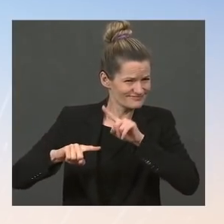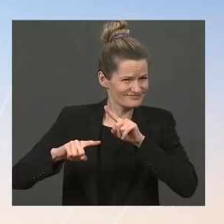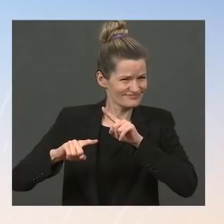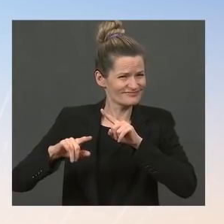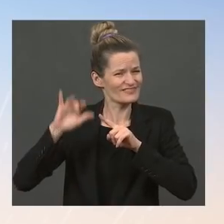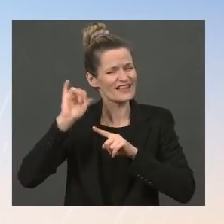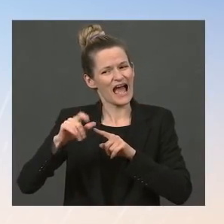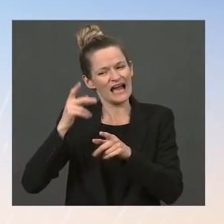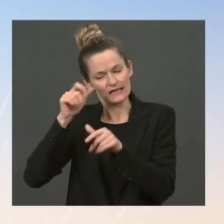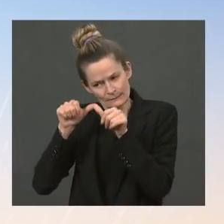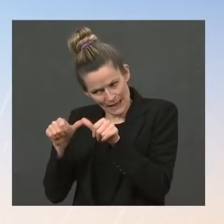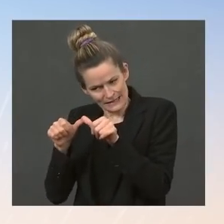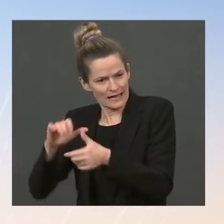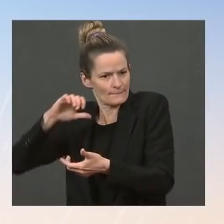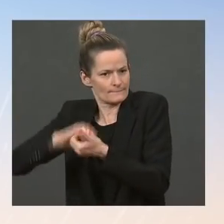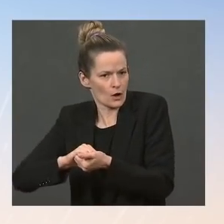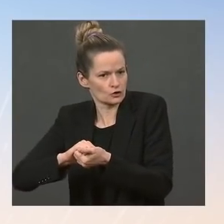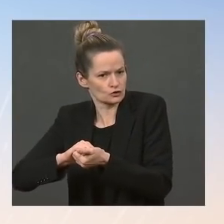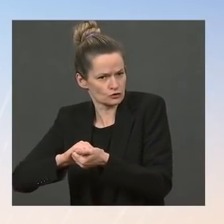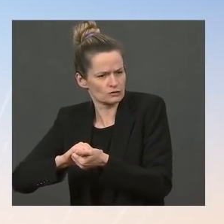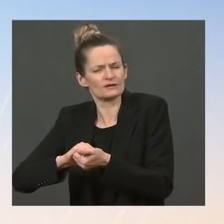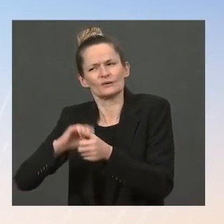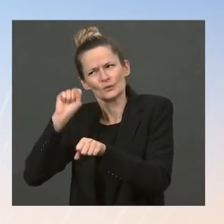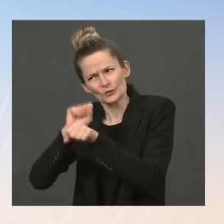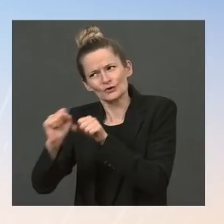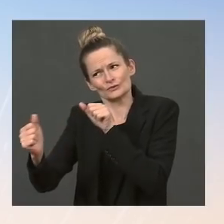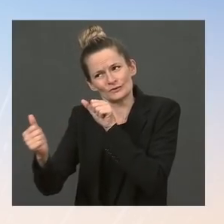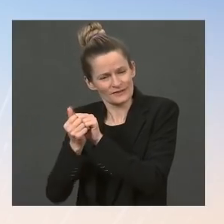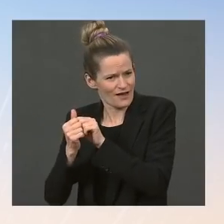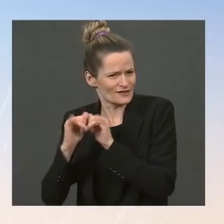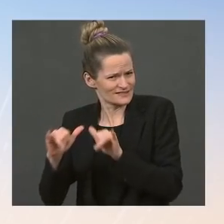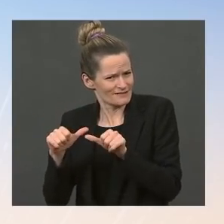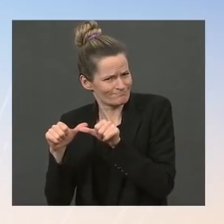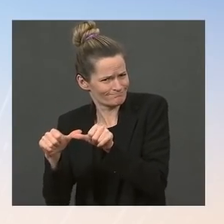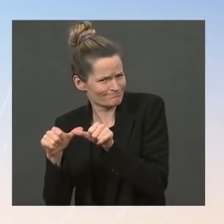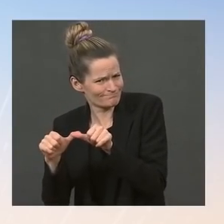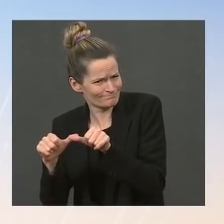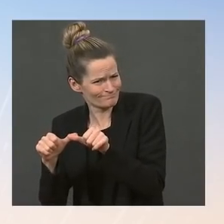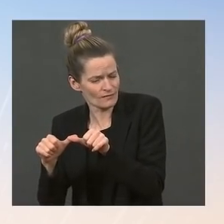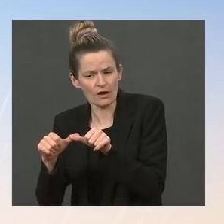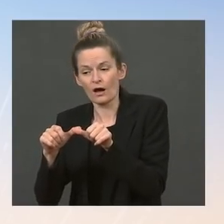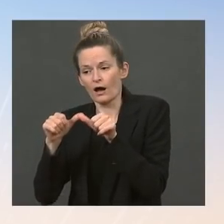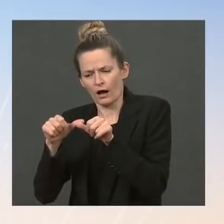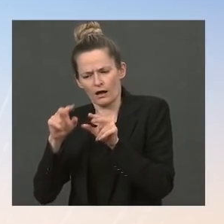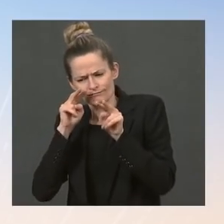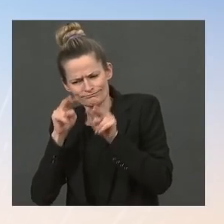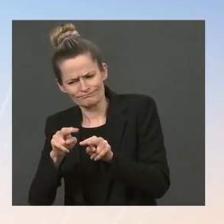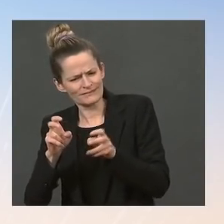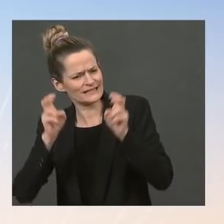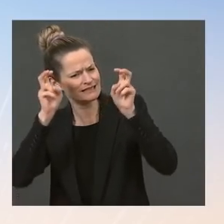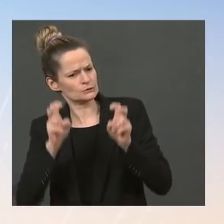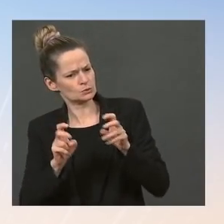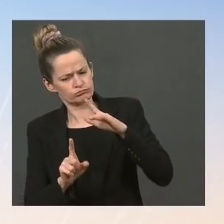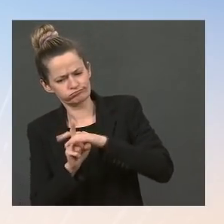I think what the President's view is here is that -- one, his decision to withdraw our troop presence in Afghanistan was,